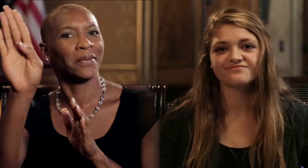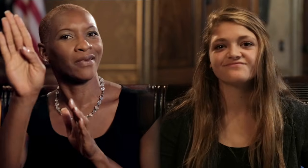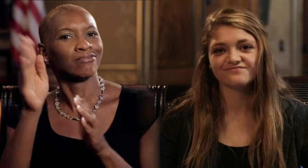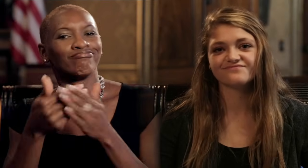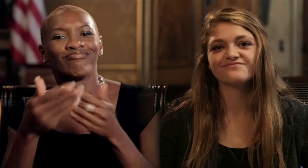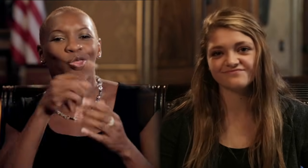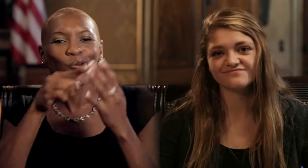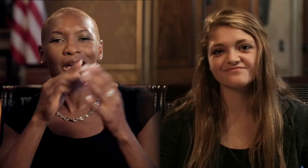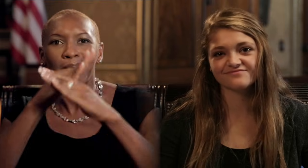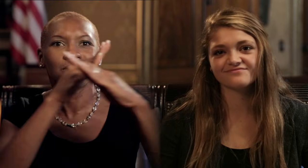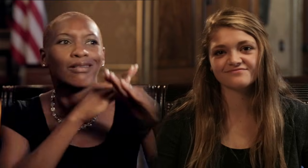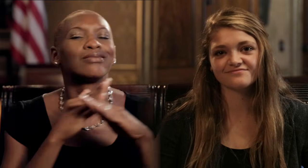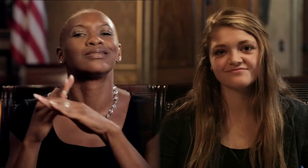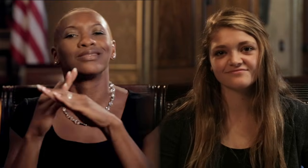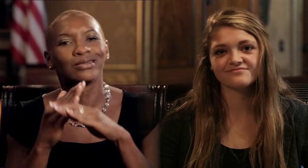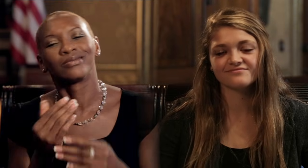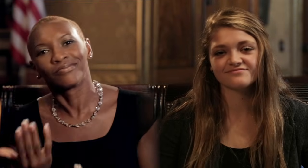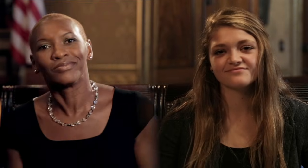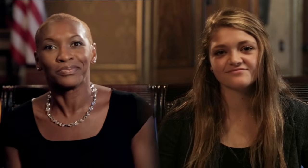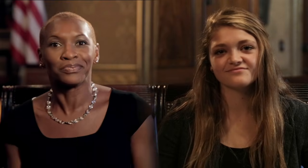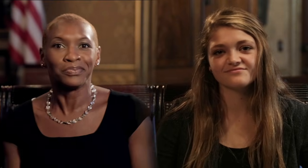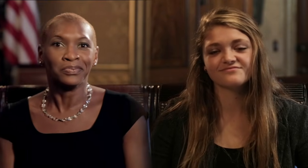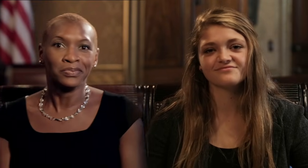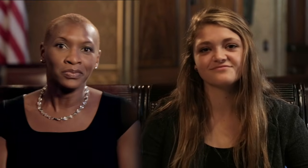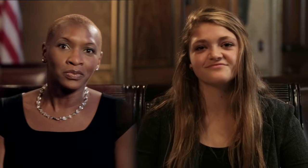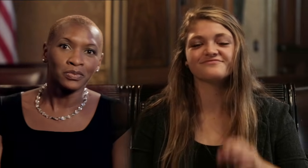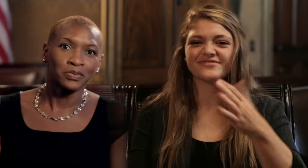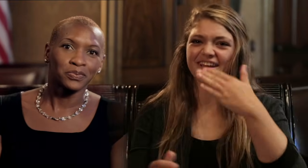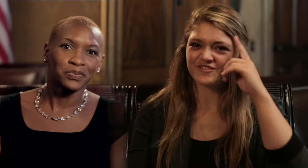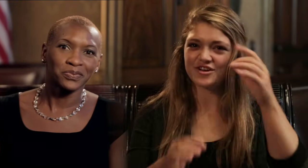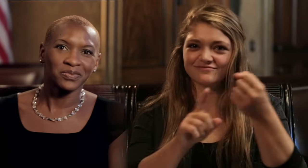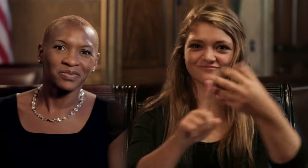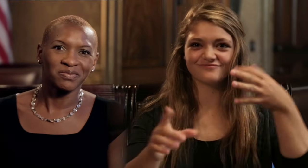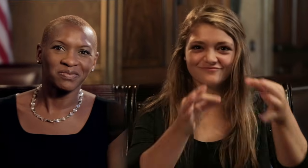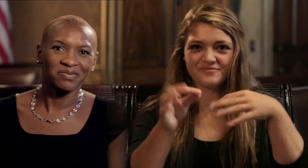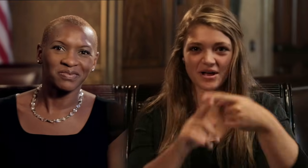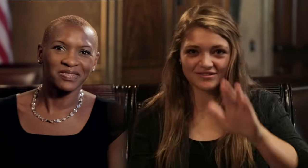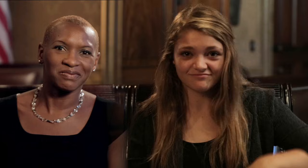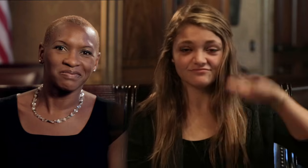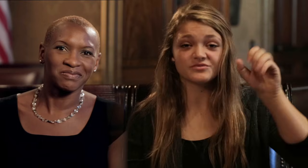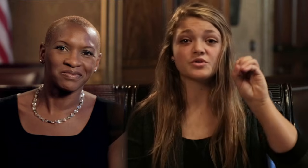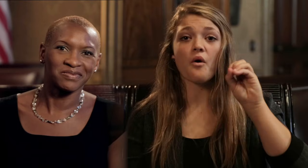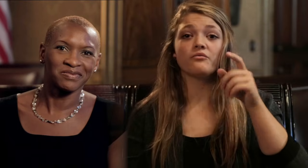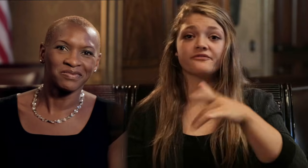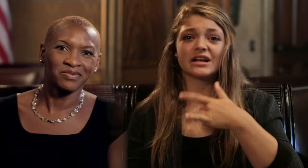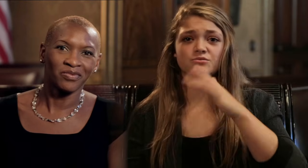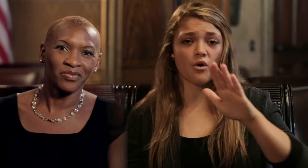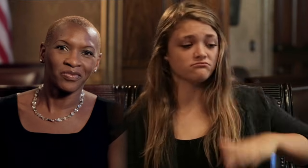in spite of those obstacles. Thank you for telling us about your upbringing. So, do you feel that your childhood